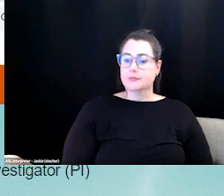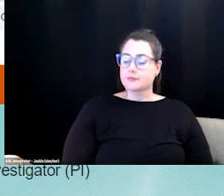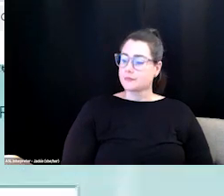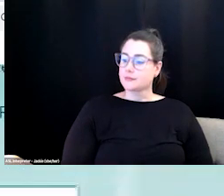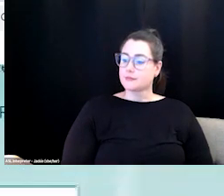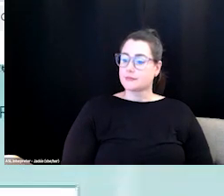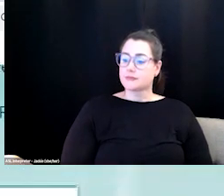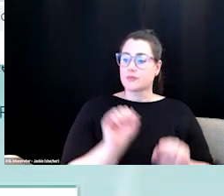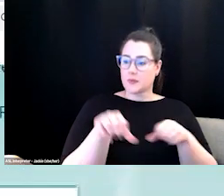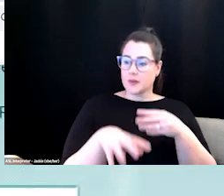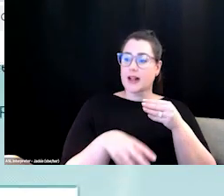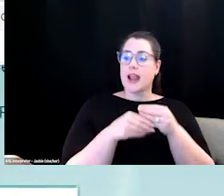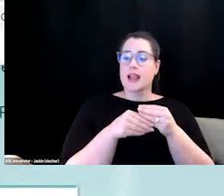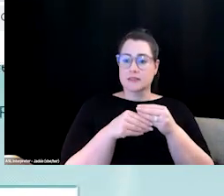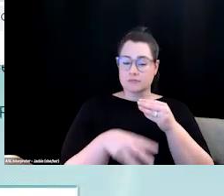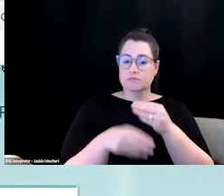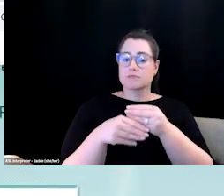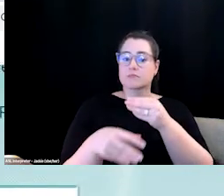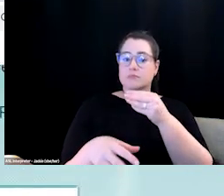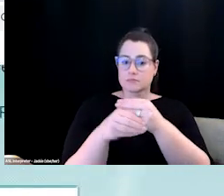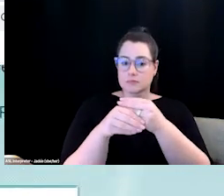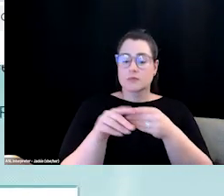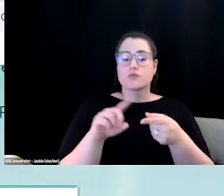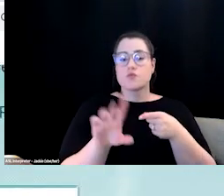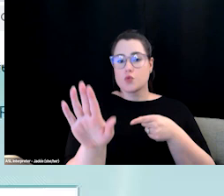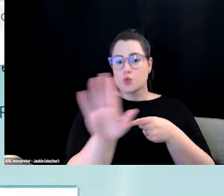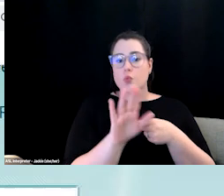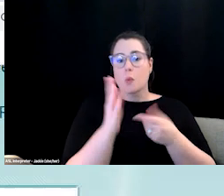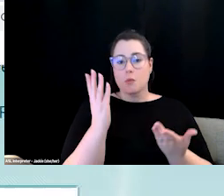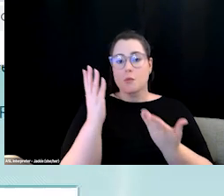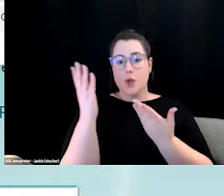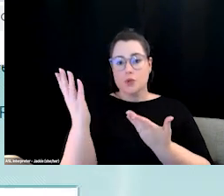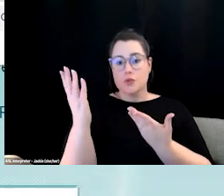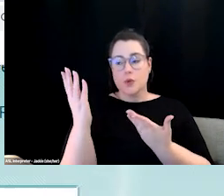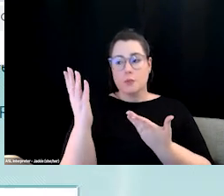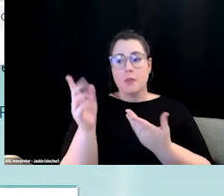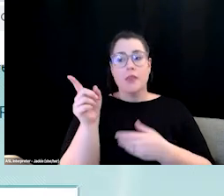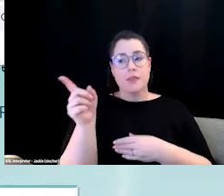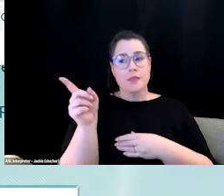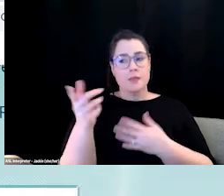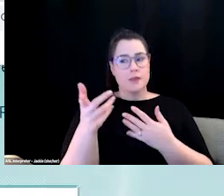I want to also explain clearly what this means.